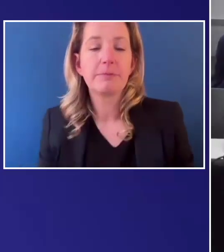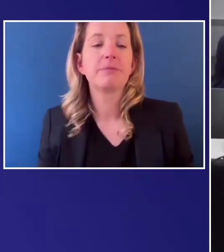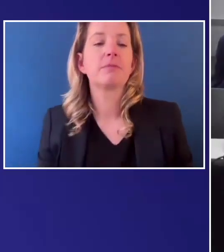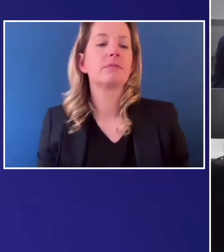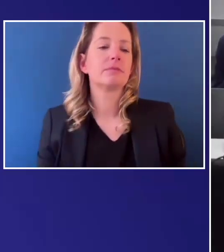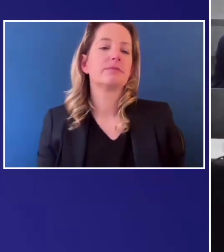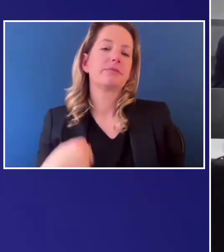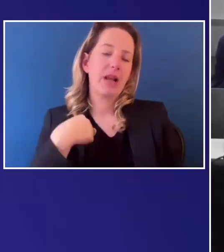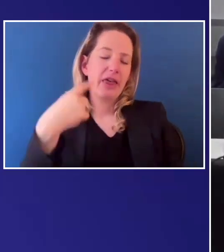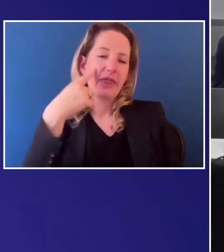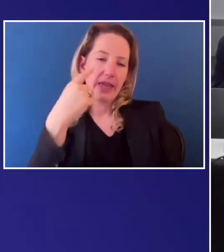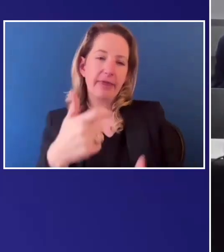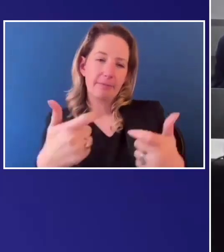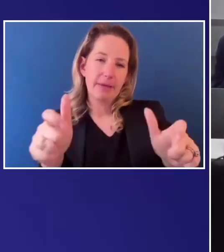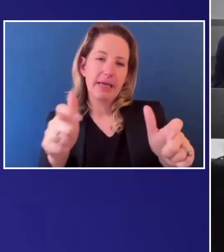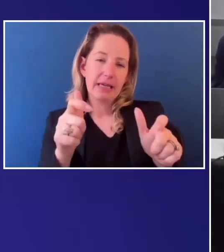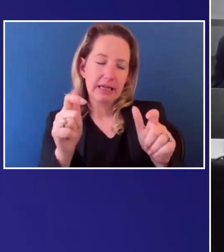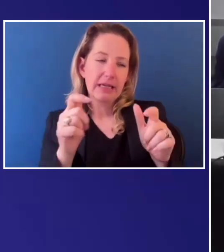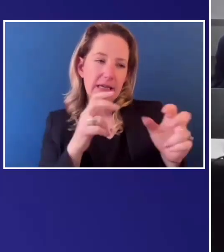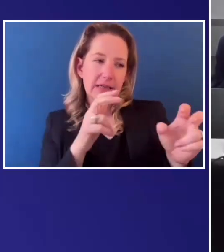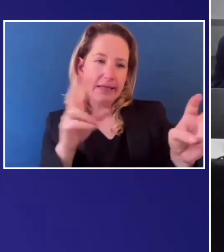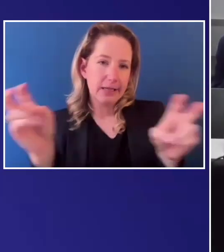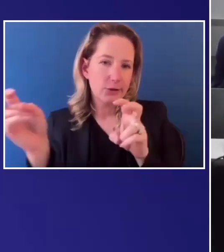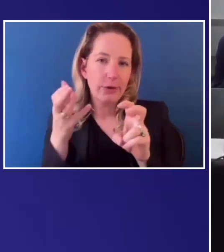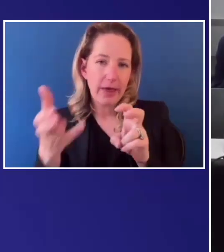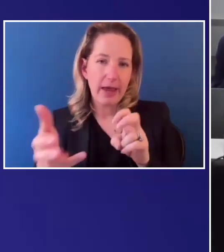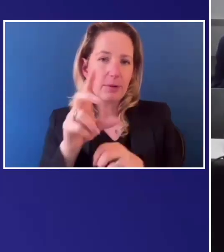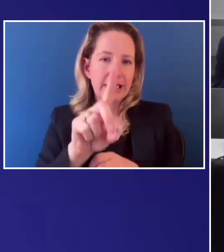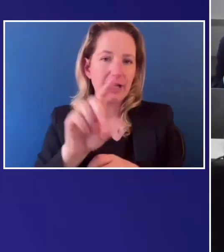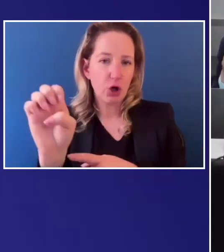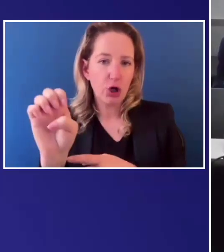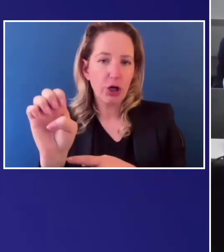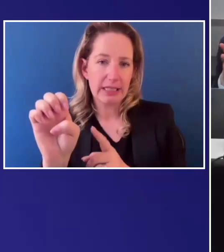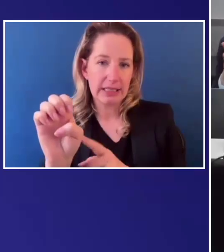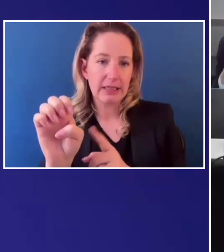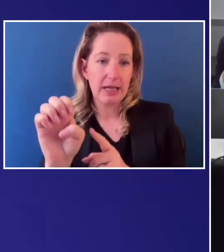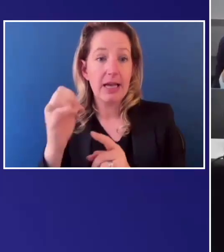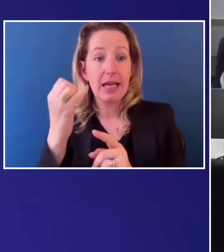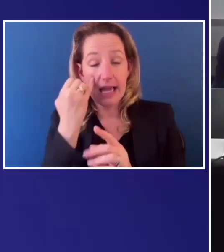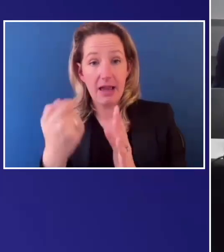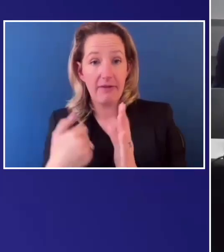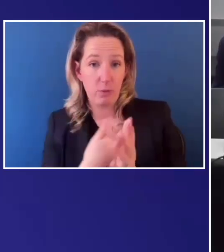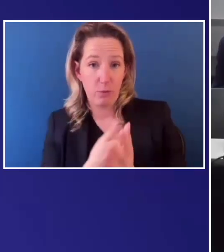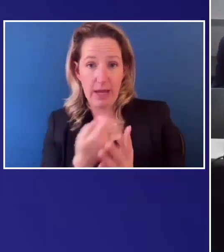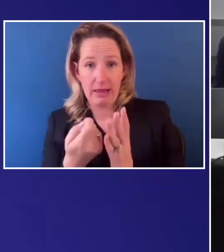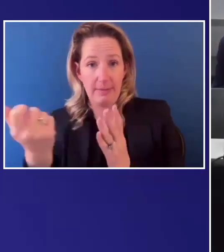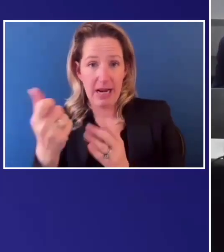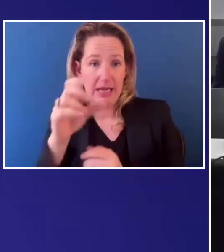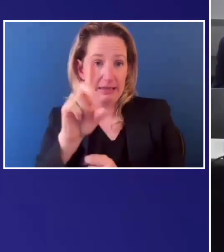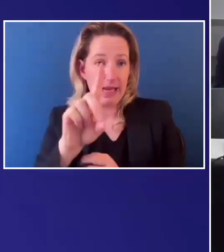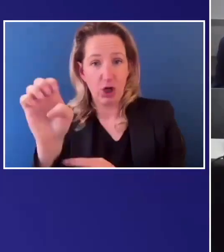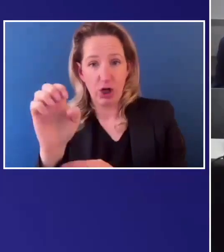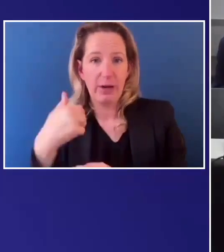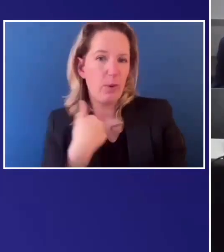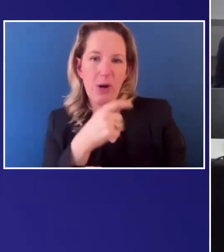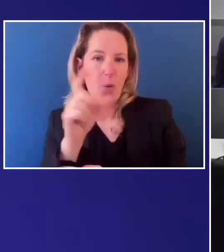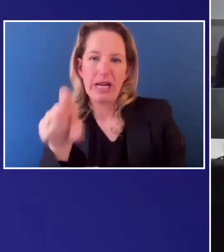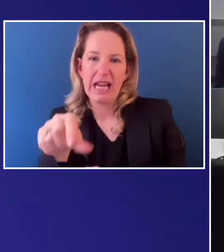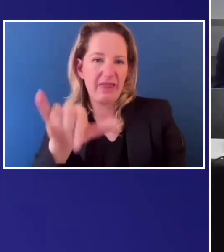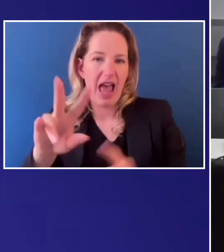debt-to-earnings. And so by eliminating debt-to-earnings, we really don't need that analysis in this, in this case.